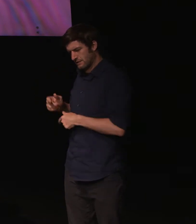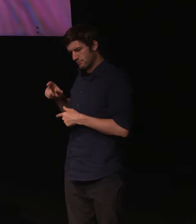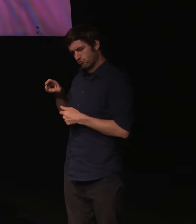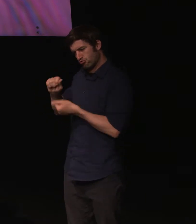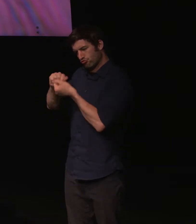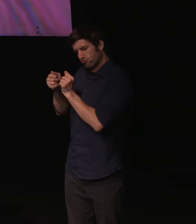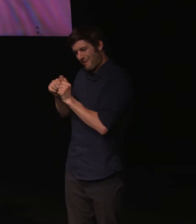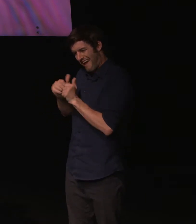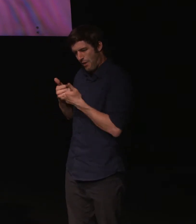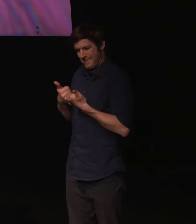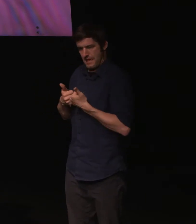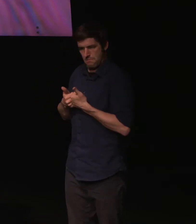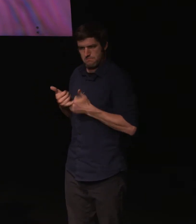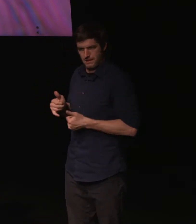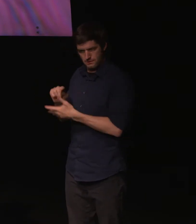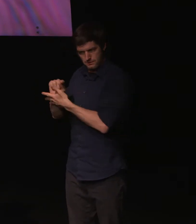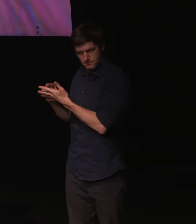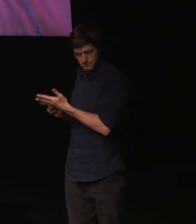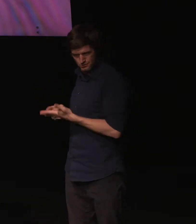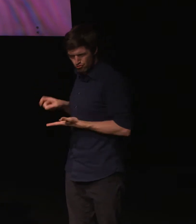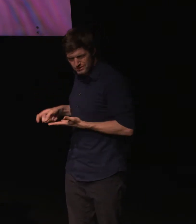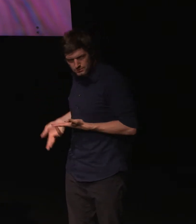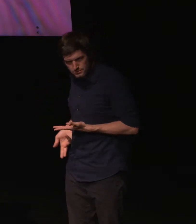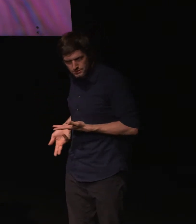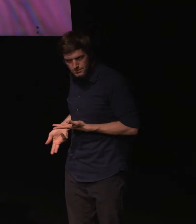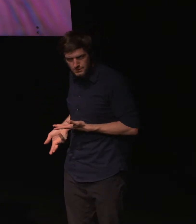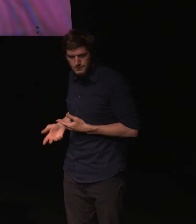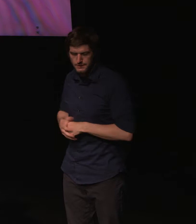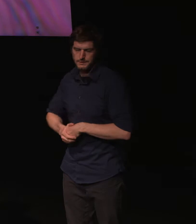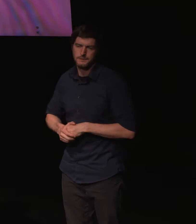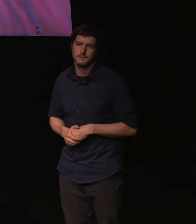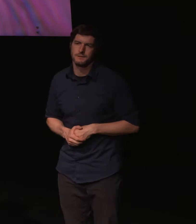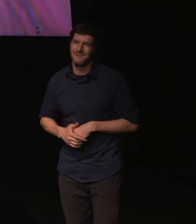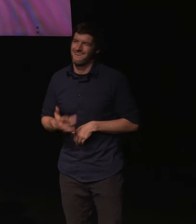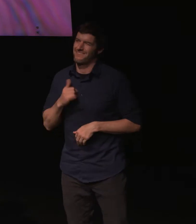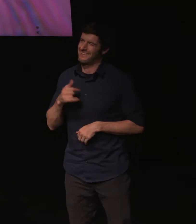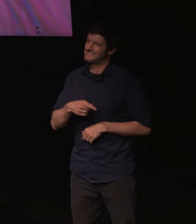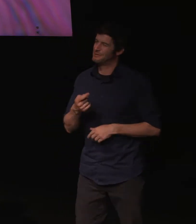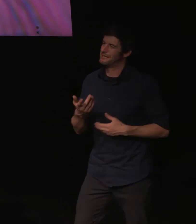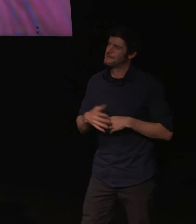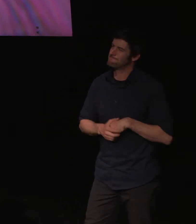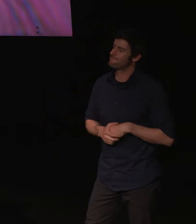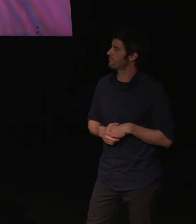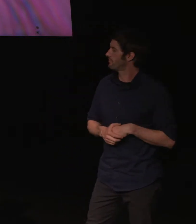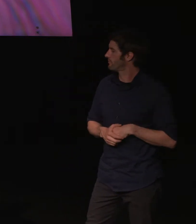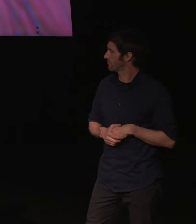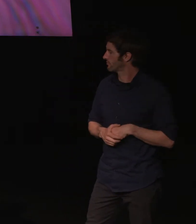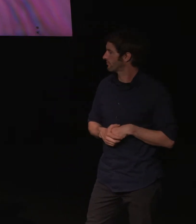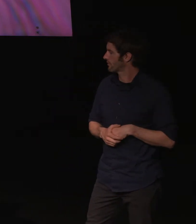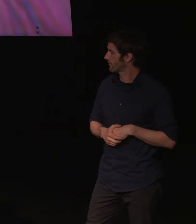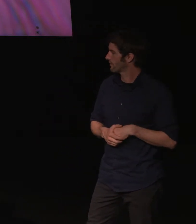It's almost a little selfish, isn't it? You know. I'm reminded of the idea of authorial intent,